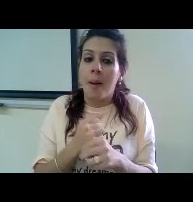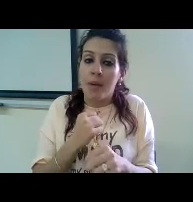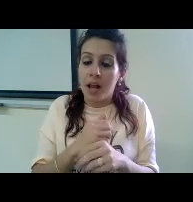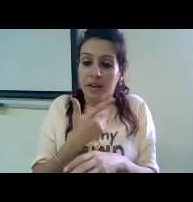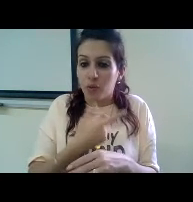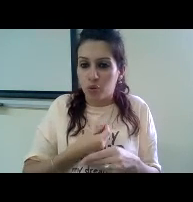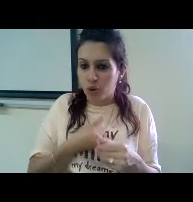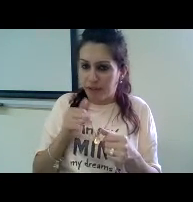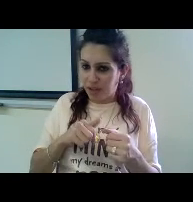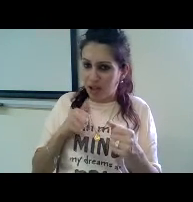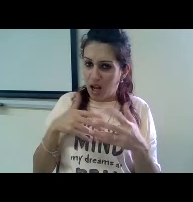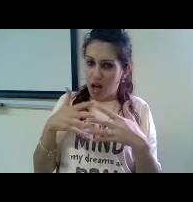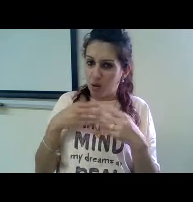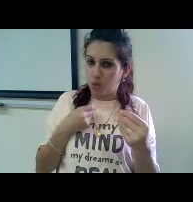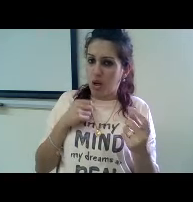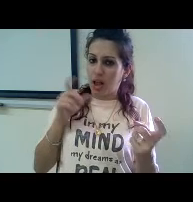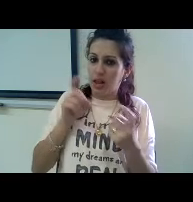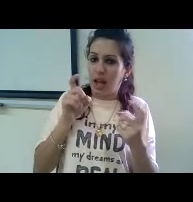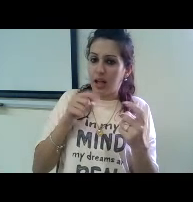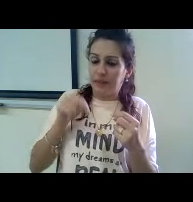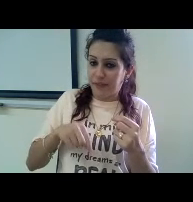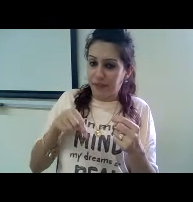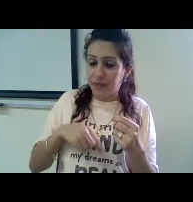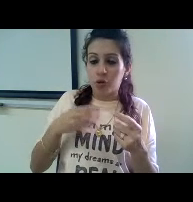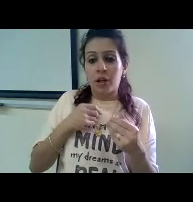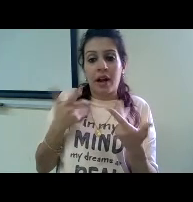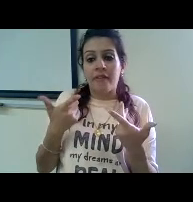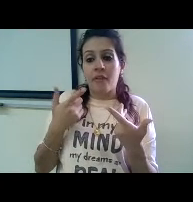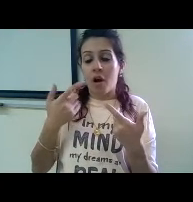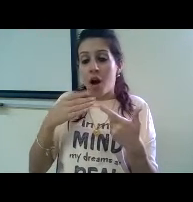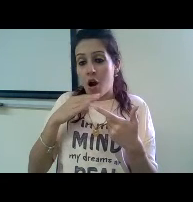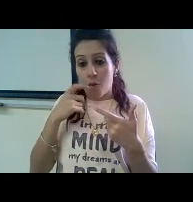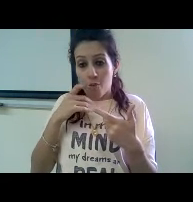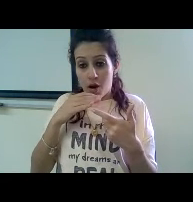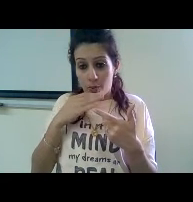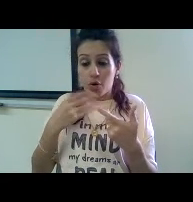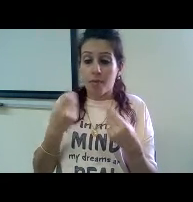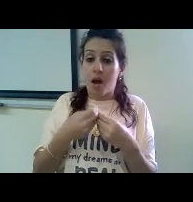You need to do not only discussion, but also to do some demonstration.